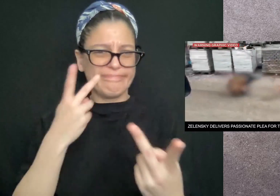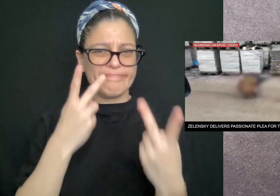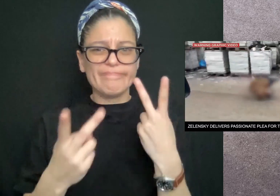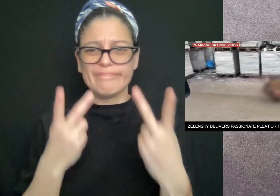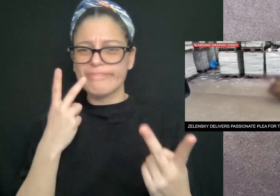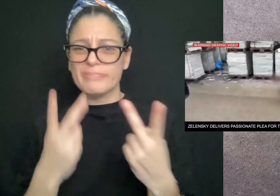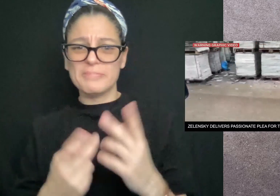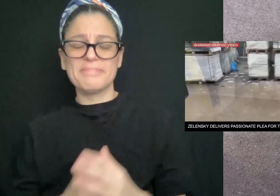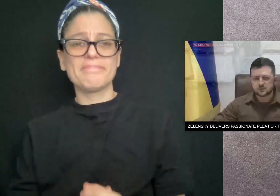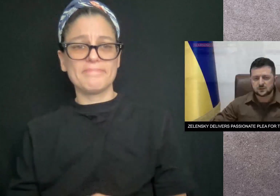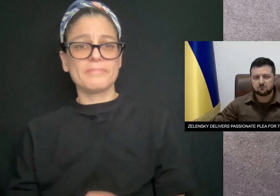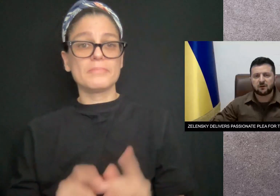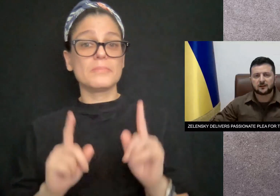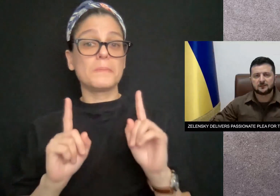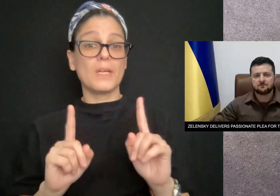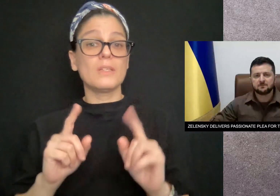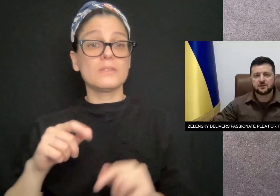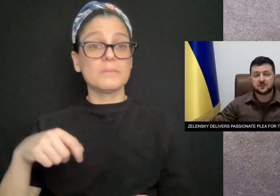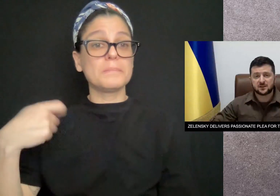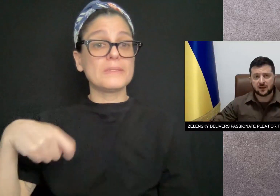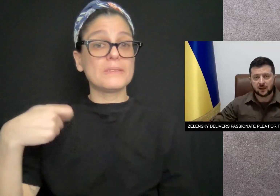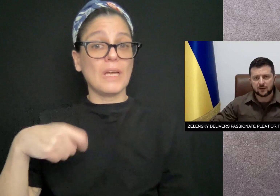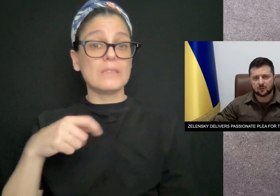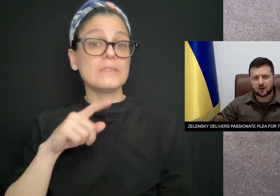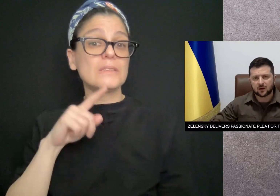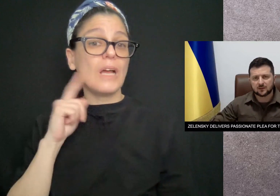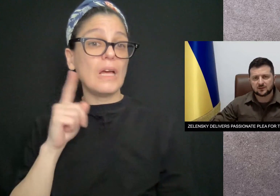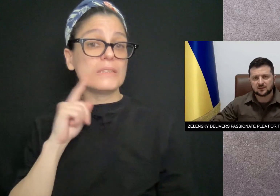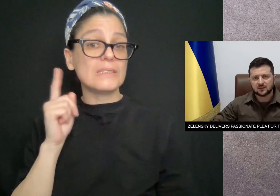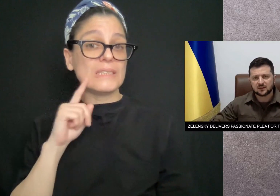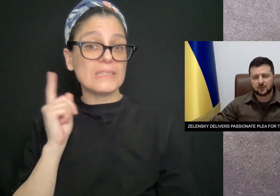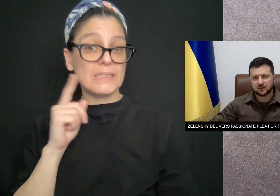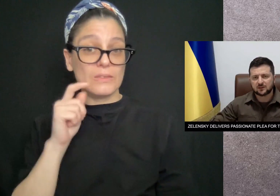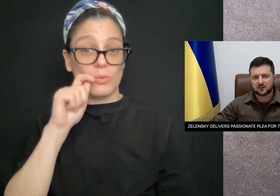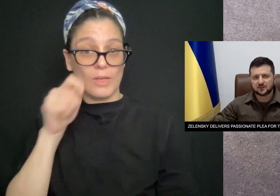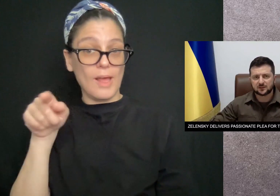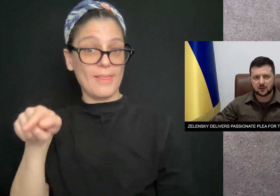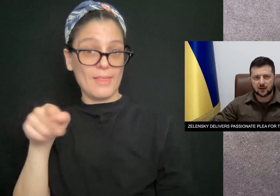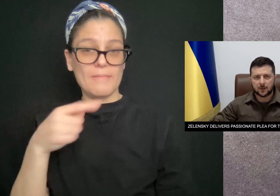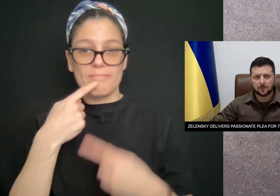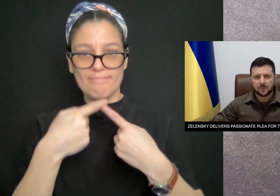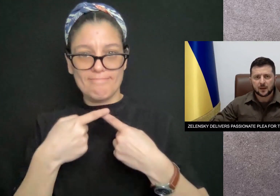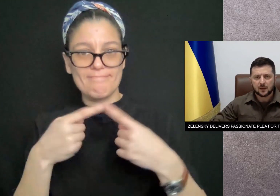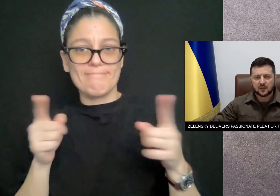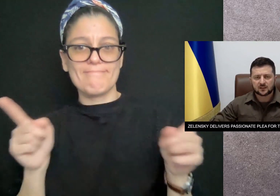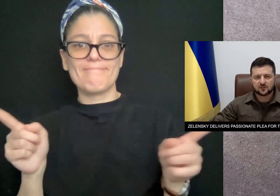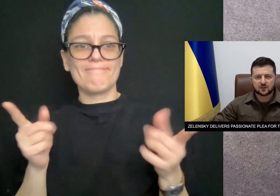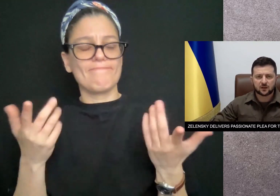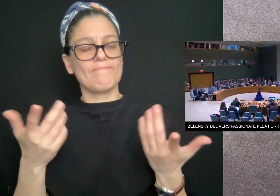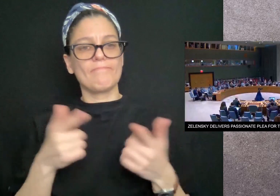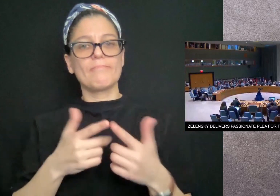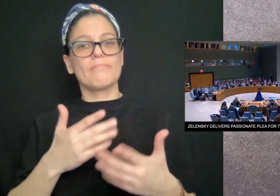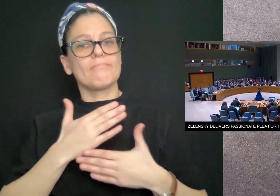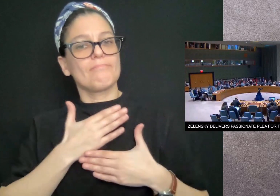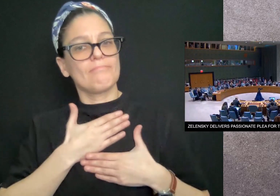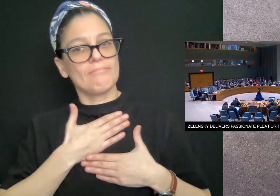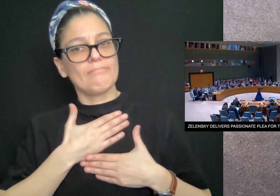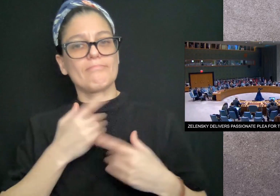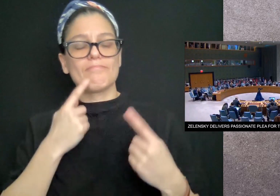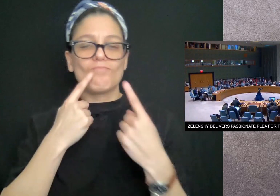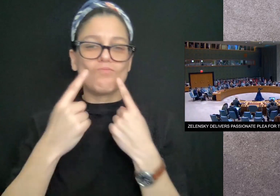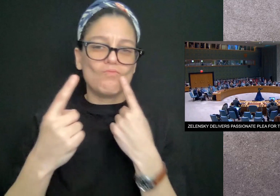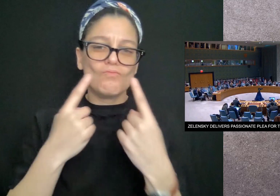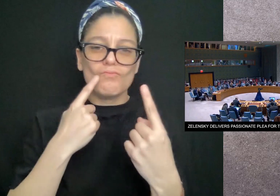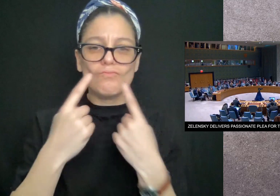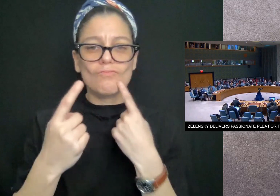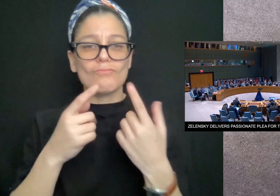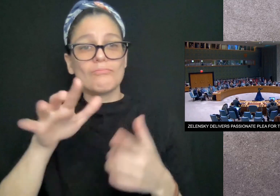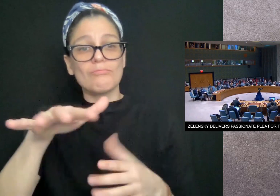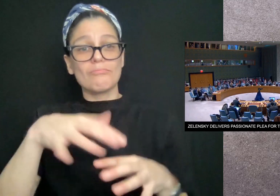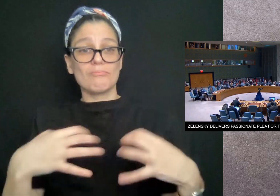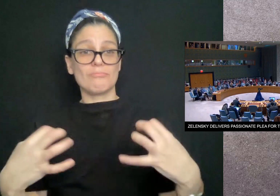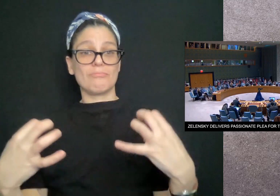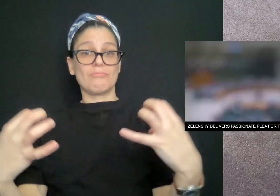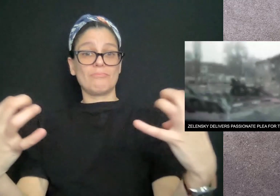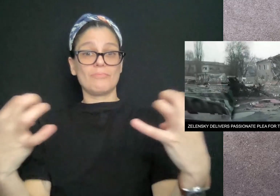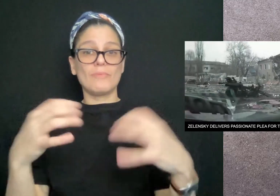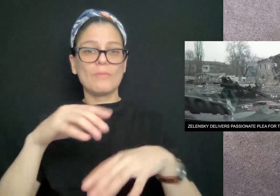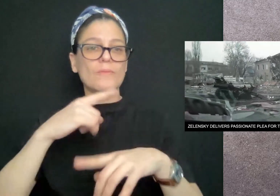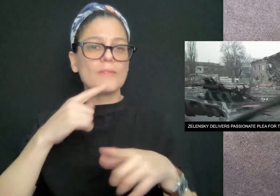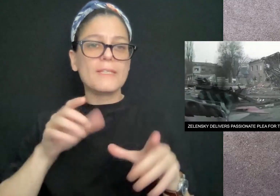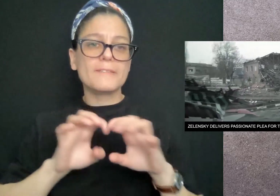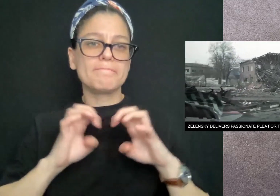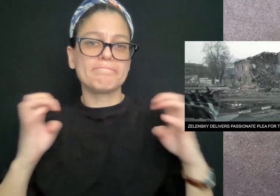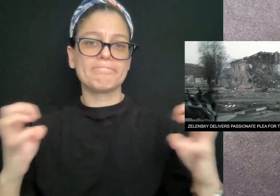is graphic and disturbing but Ukraine's president Volodomyr Zelensky delivered a passionate